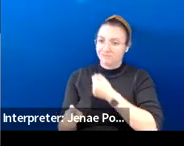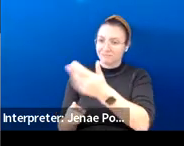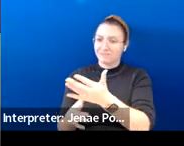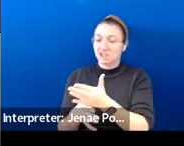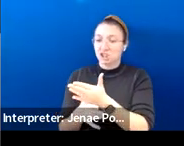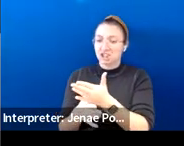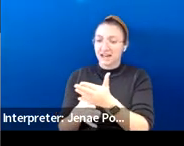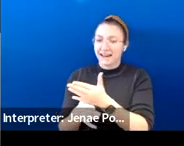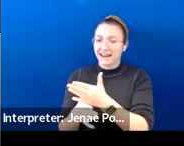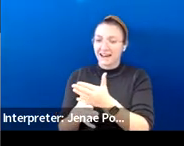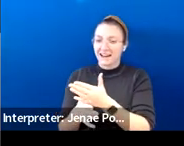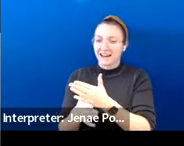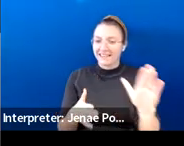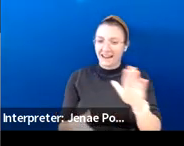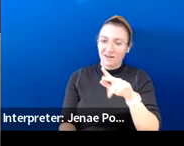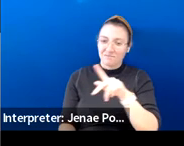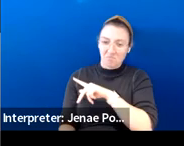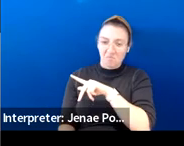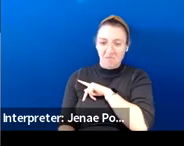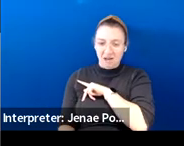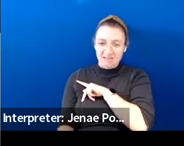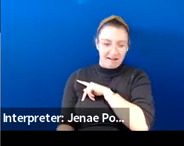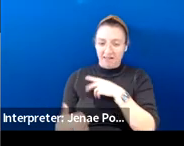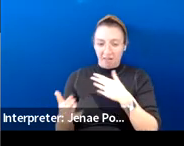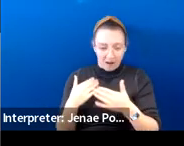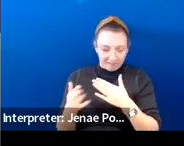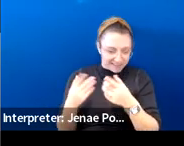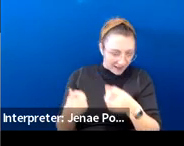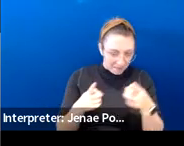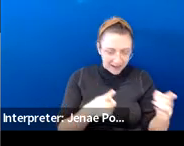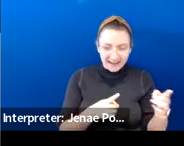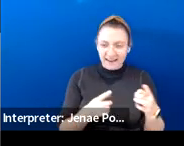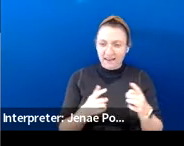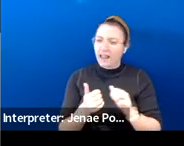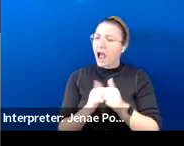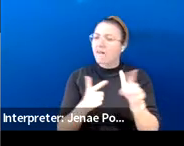their personal whatever is going on. How fast is your response?